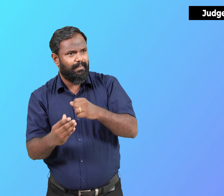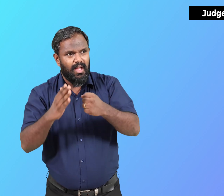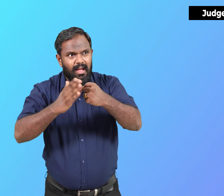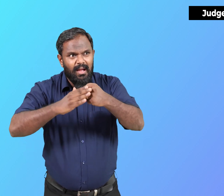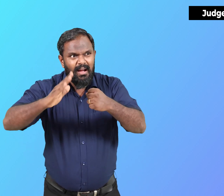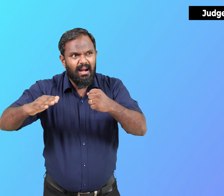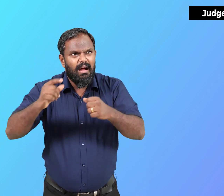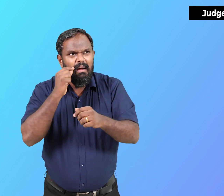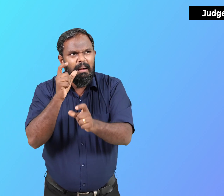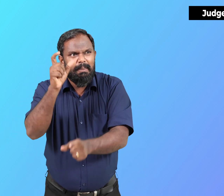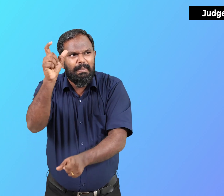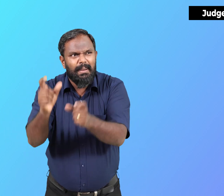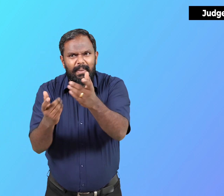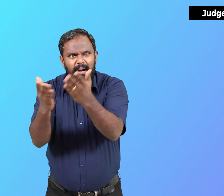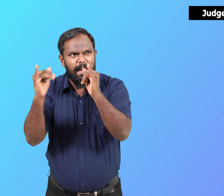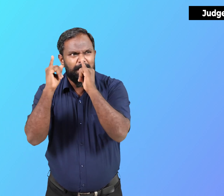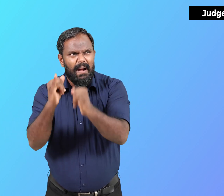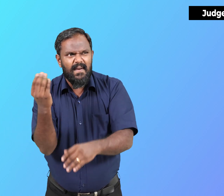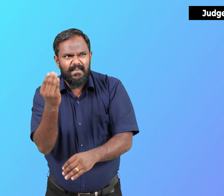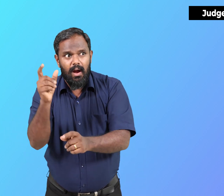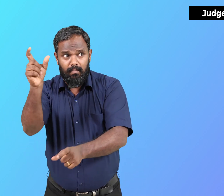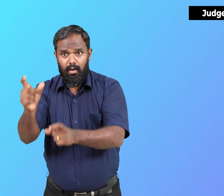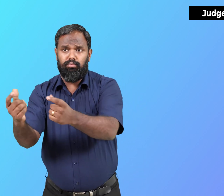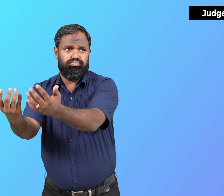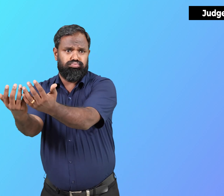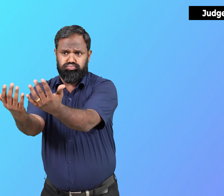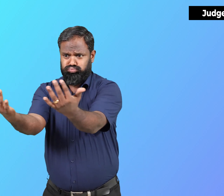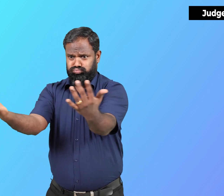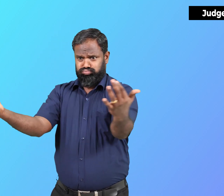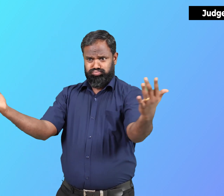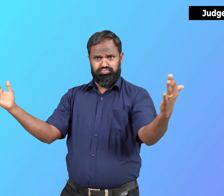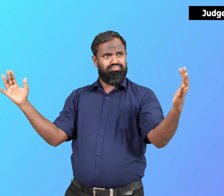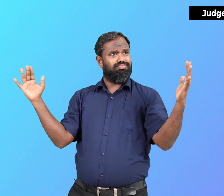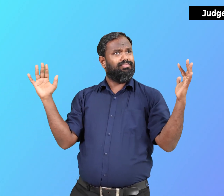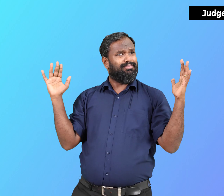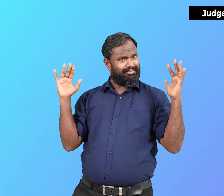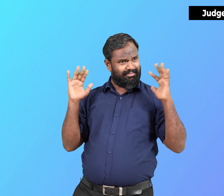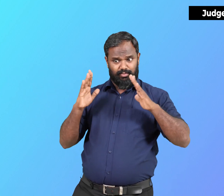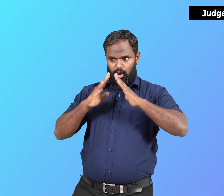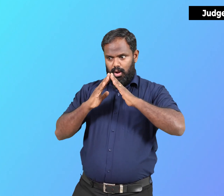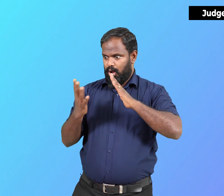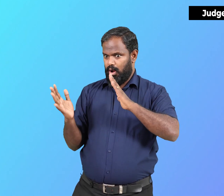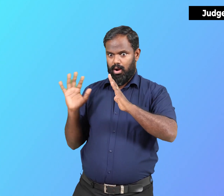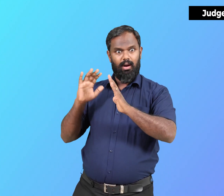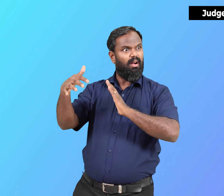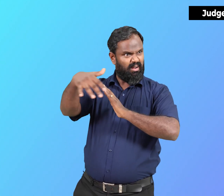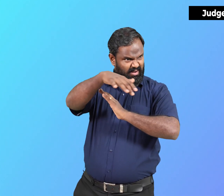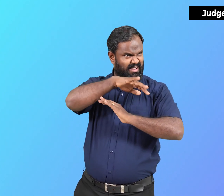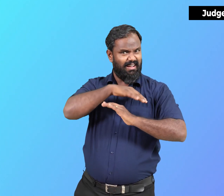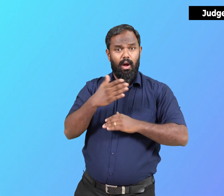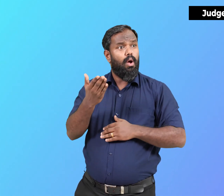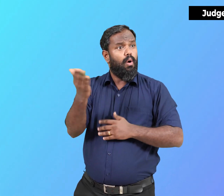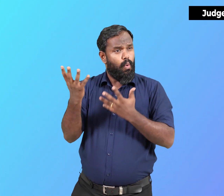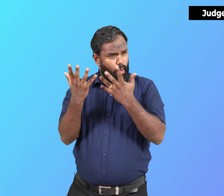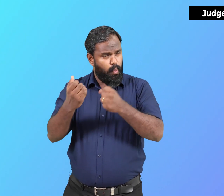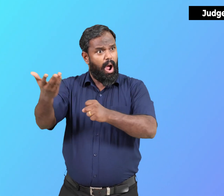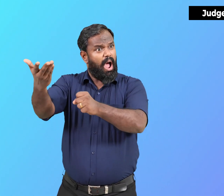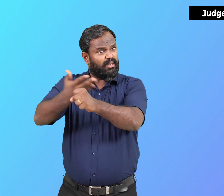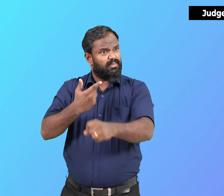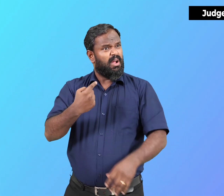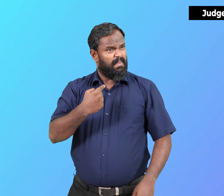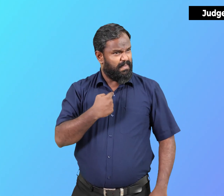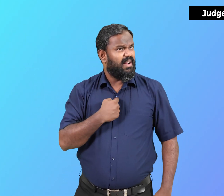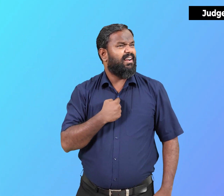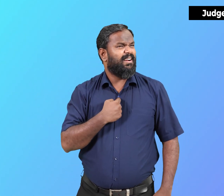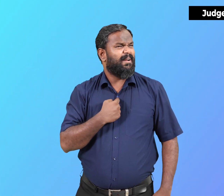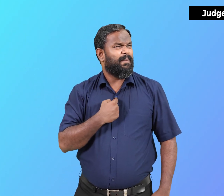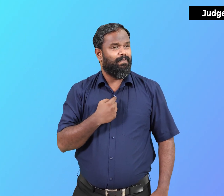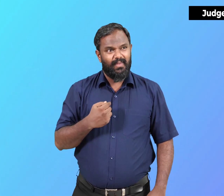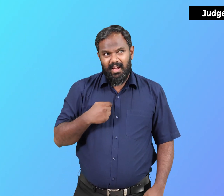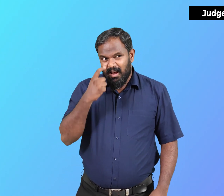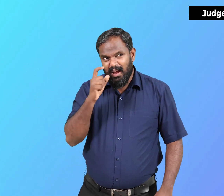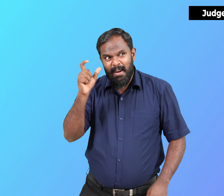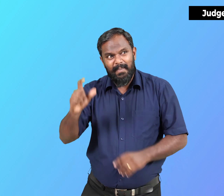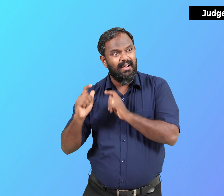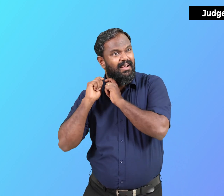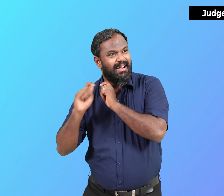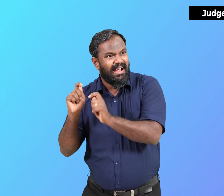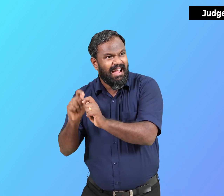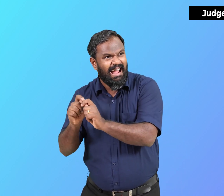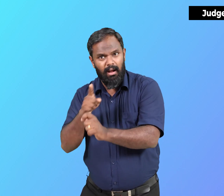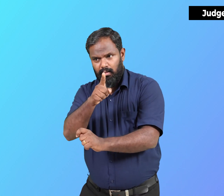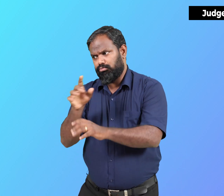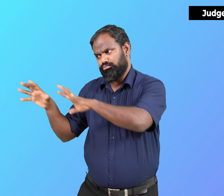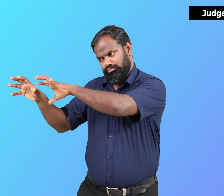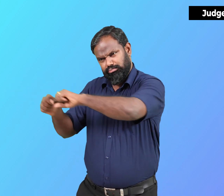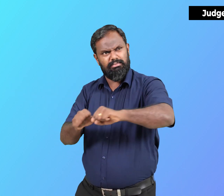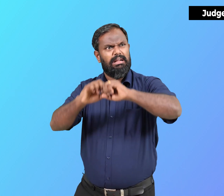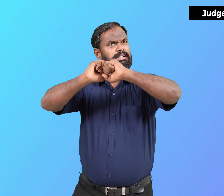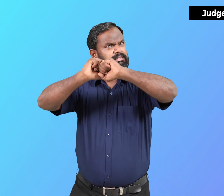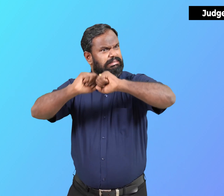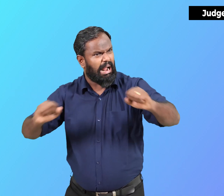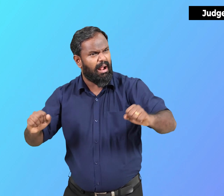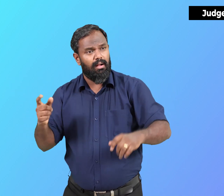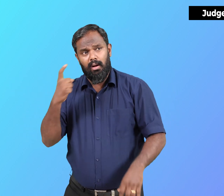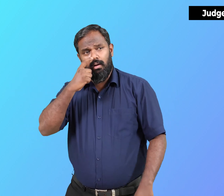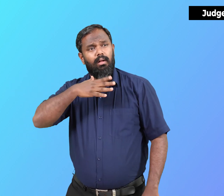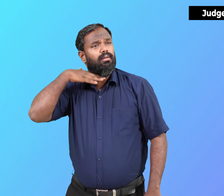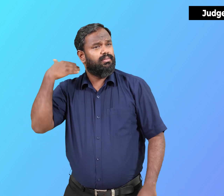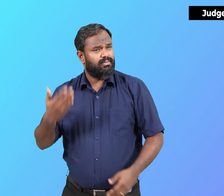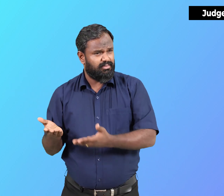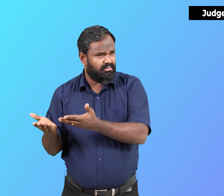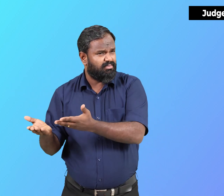But during the night the men of the city of Gibeah came to the house where I was staying. They surrounded the house, and they wanted to kill me. They raped my slave woman, and she died.